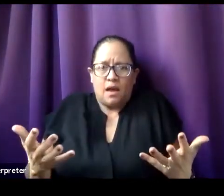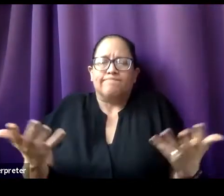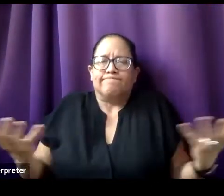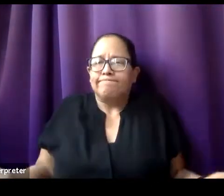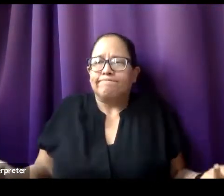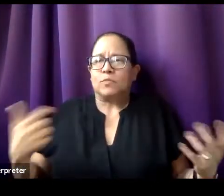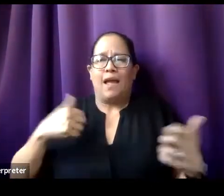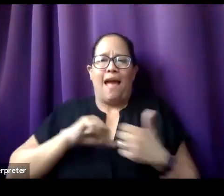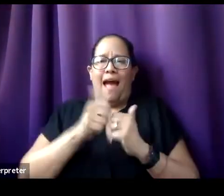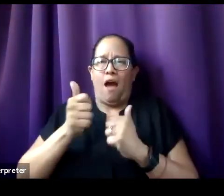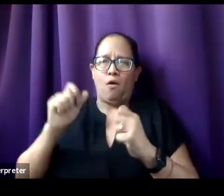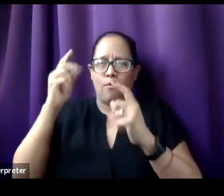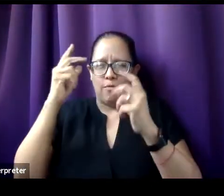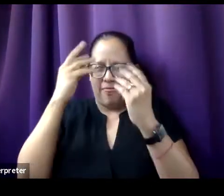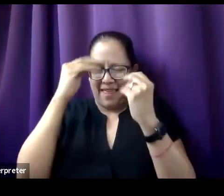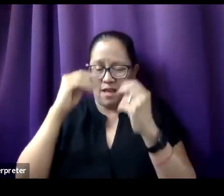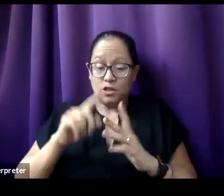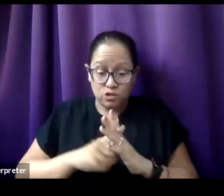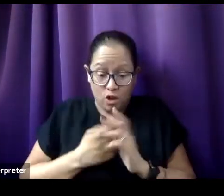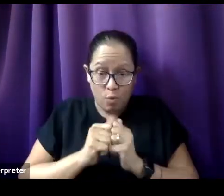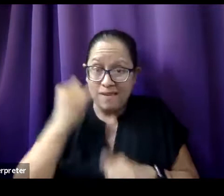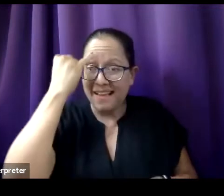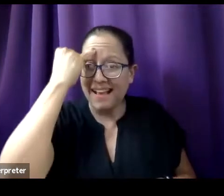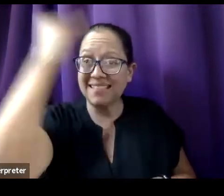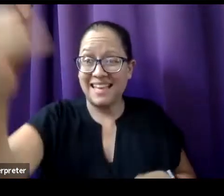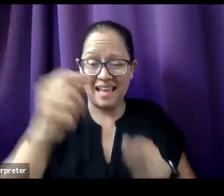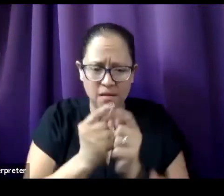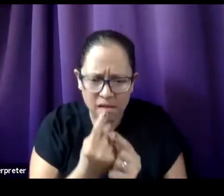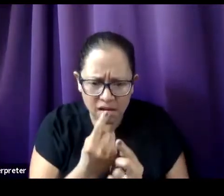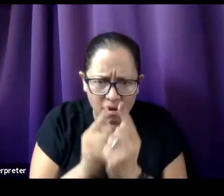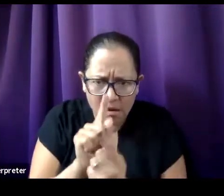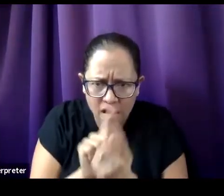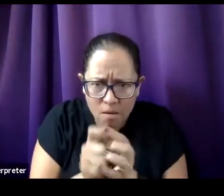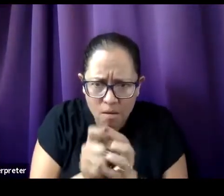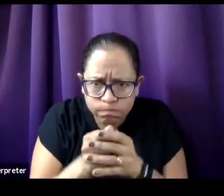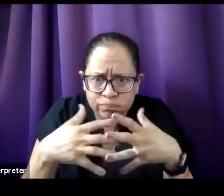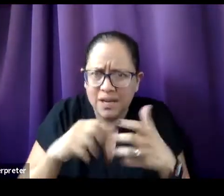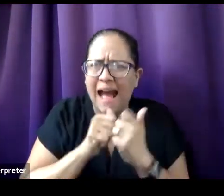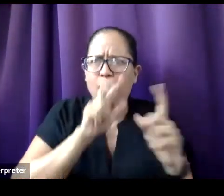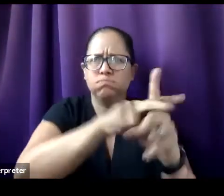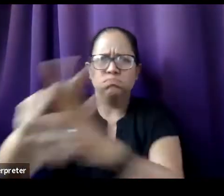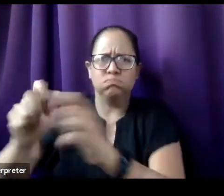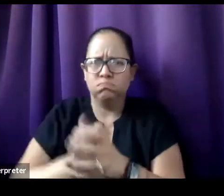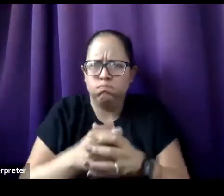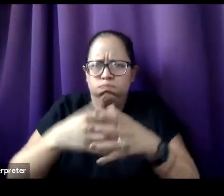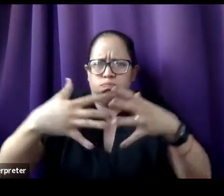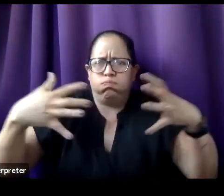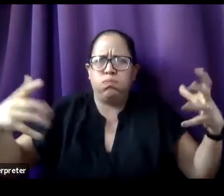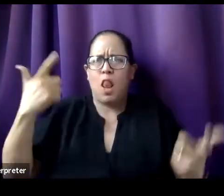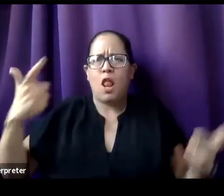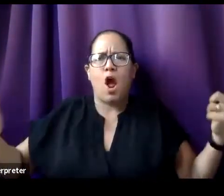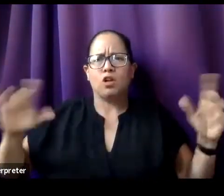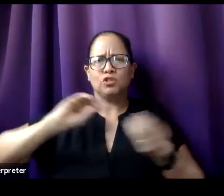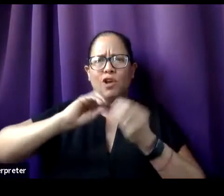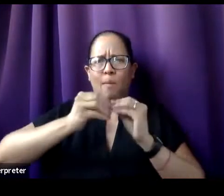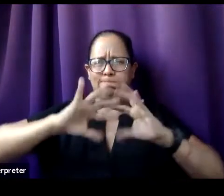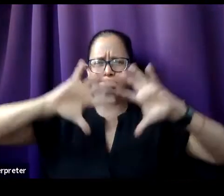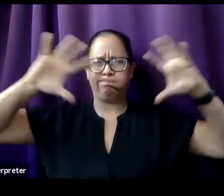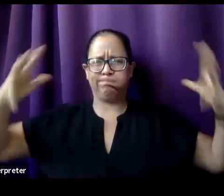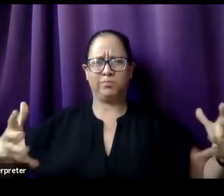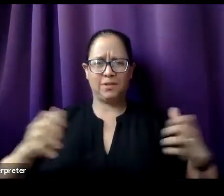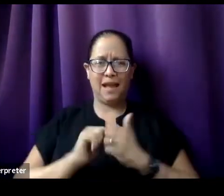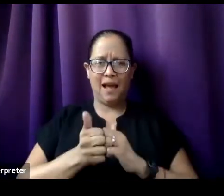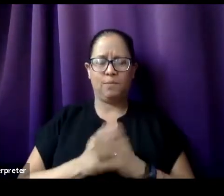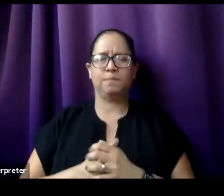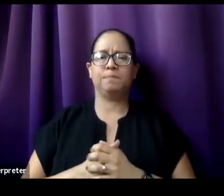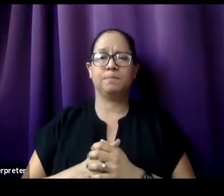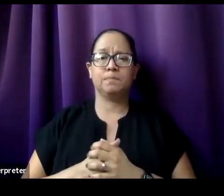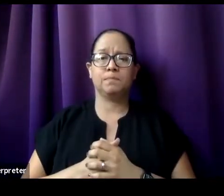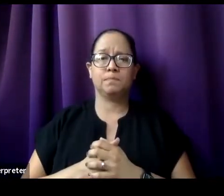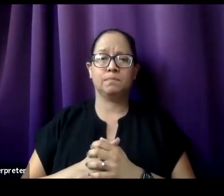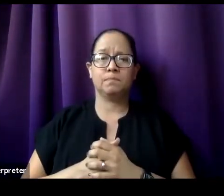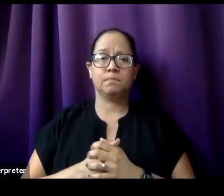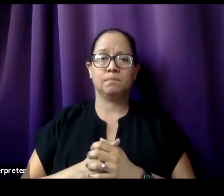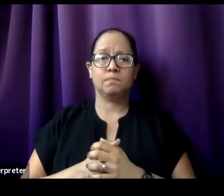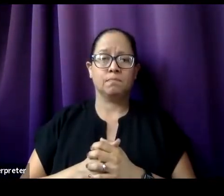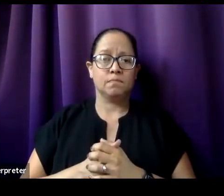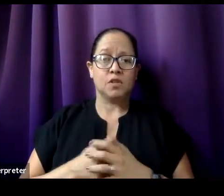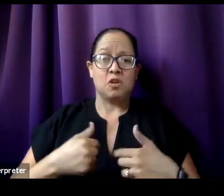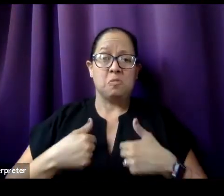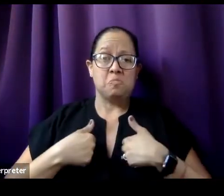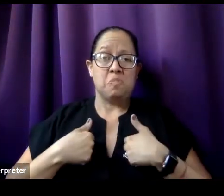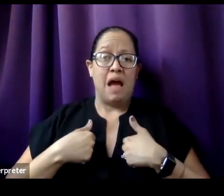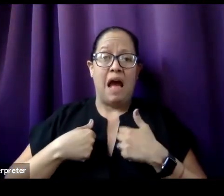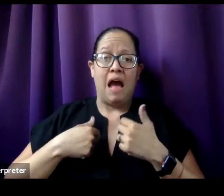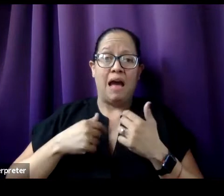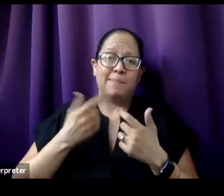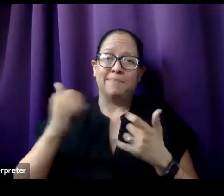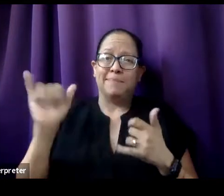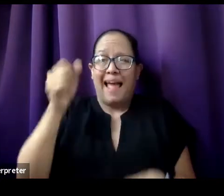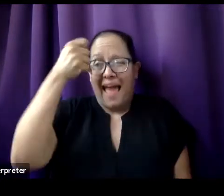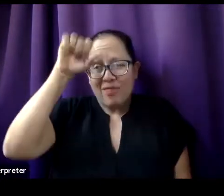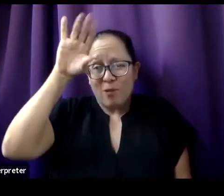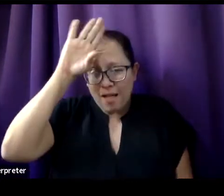So, on scale, I'm inspired by the work of anthropologist and seeing and assessing had said if the world is still diverse and dynamic, it's because scalability never fulfills its own promises.